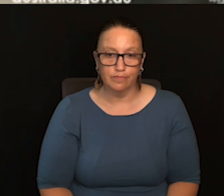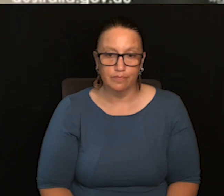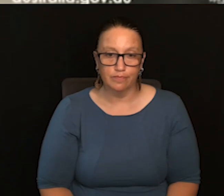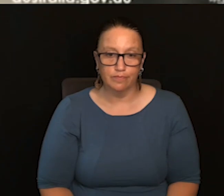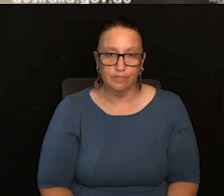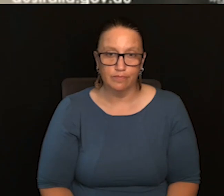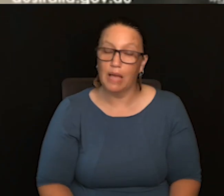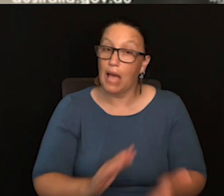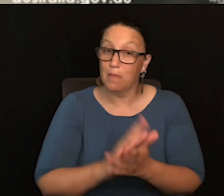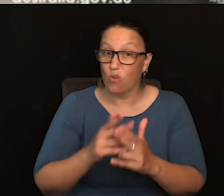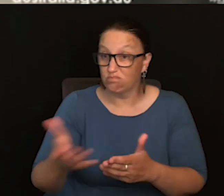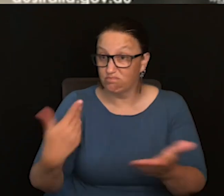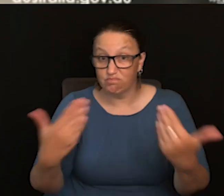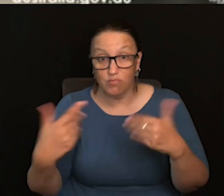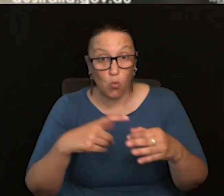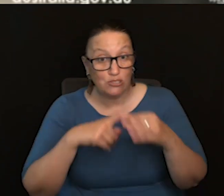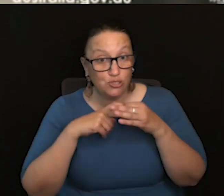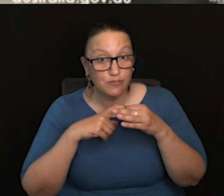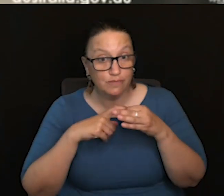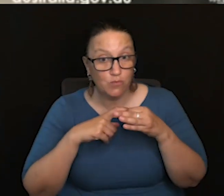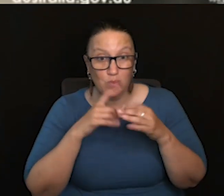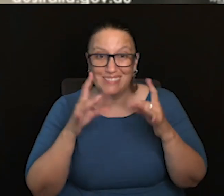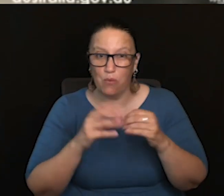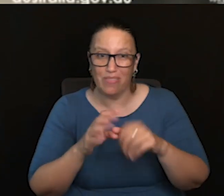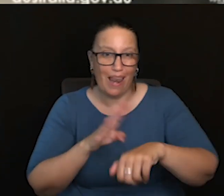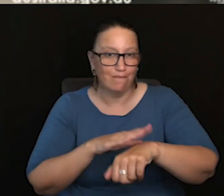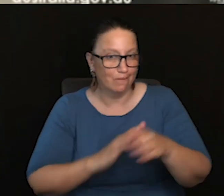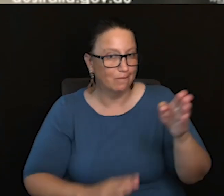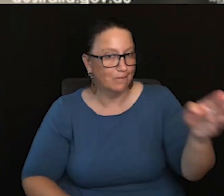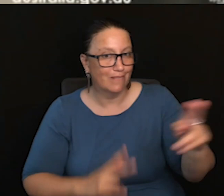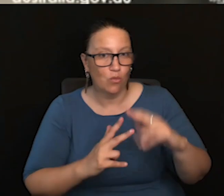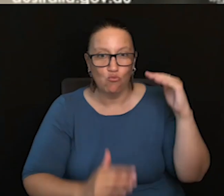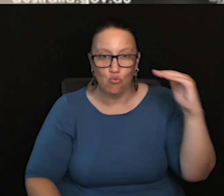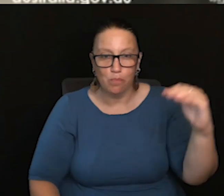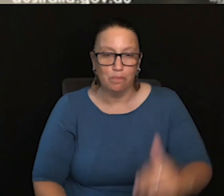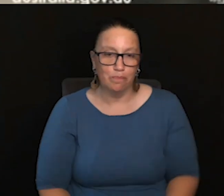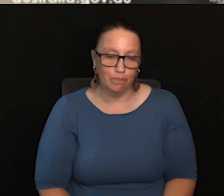and if you could just identify yourself, please, and then work across the room. Thanks, Minister. Eliza from Channel Nine.